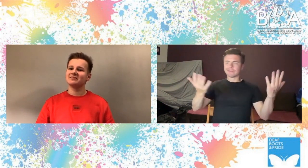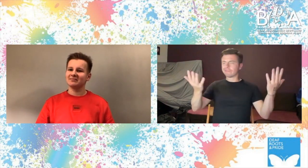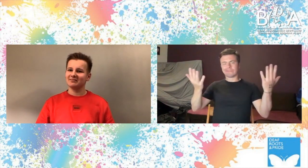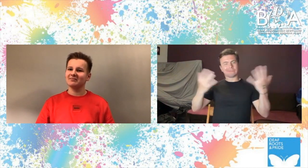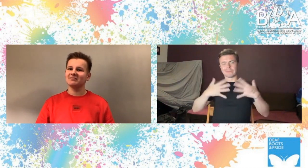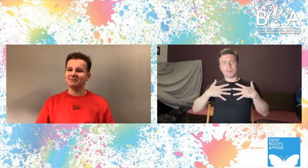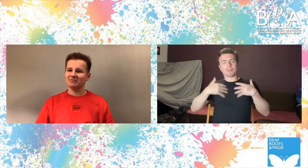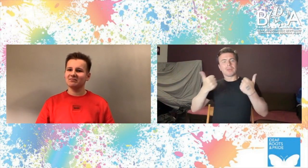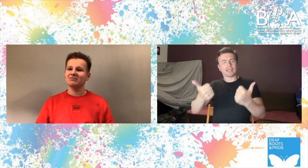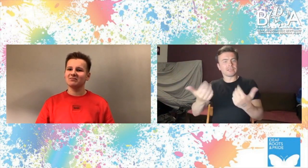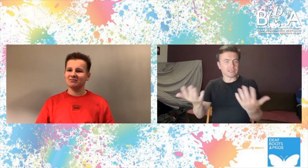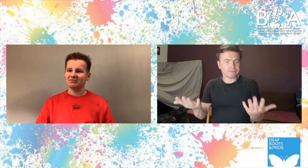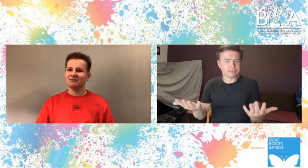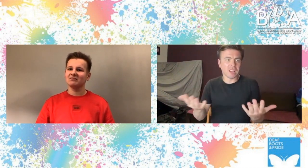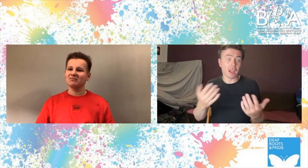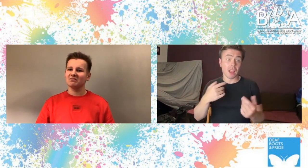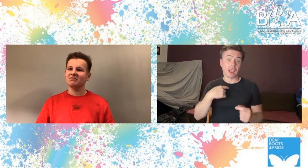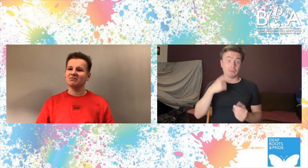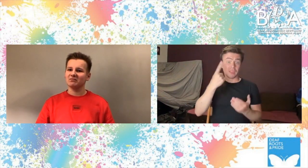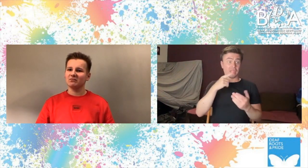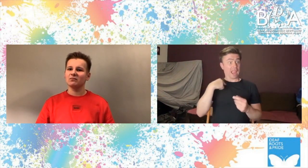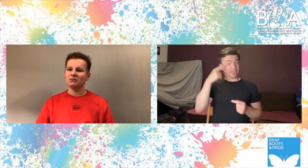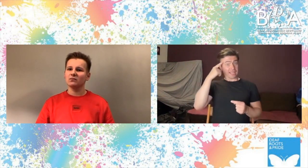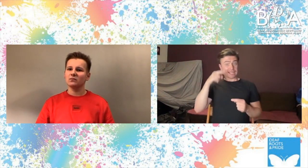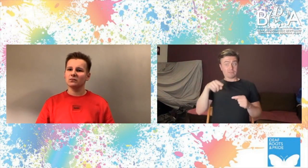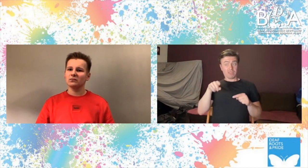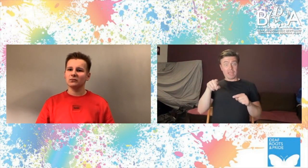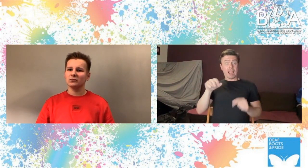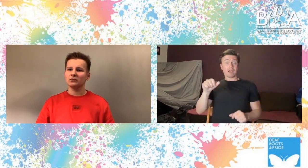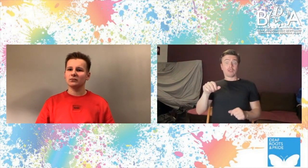for photography and filmmaking as part of arts provision. There should be...